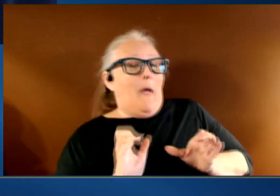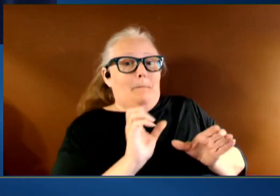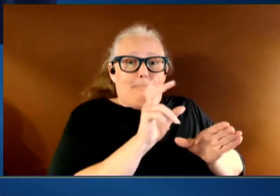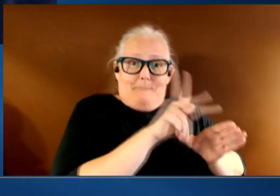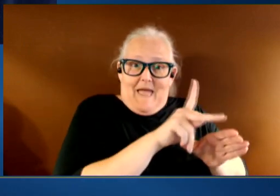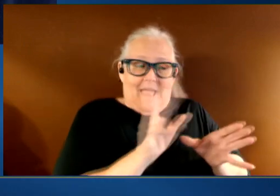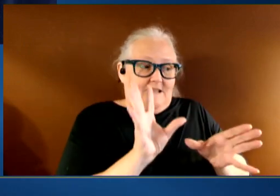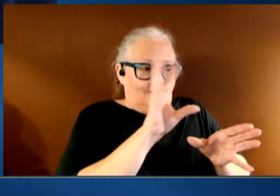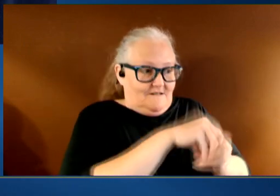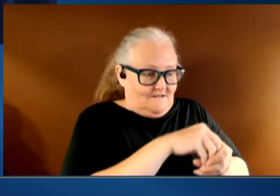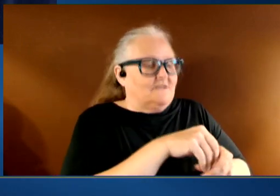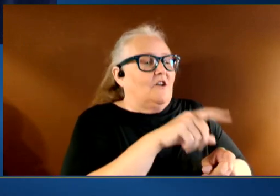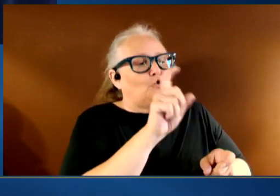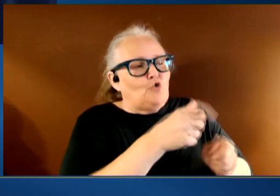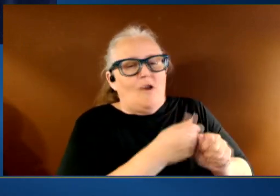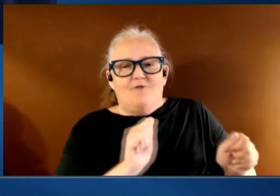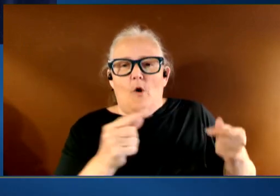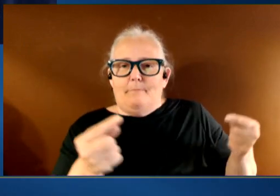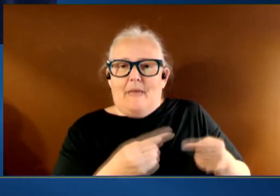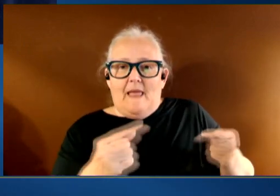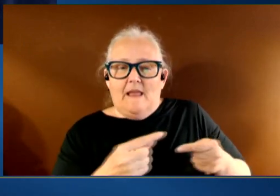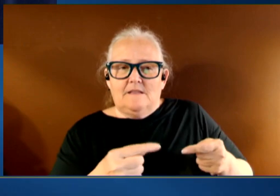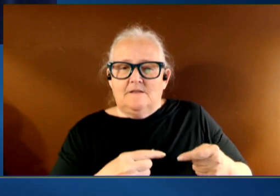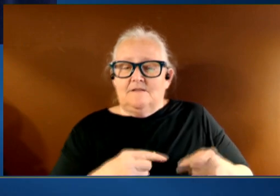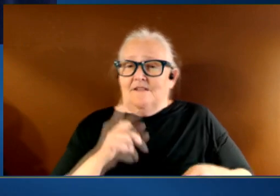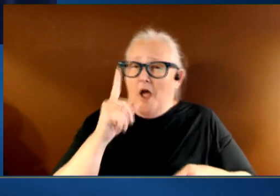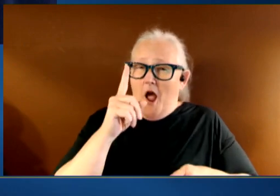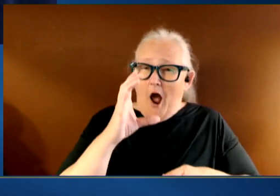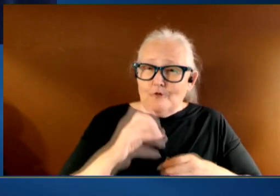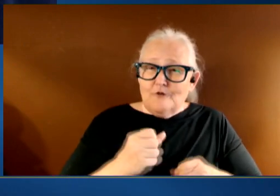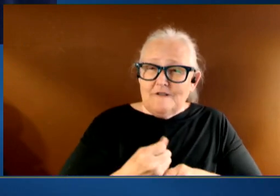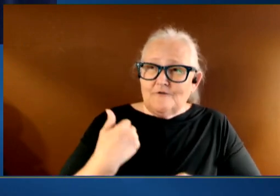crises -- it just seemed, you know, 100 years ago that that would have been science fiction,